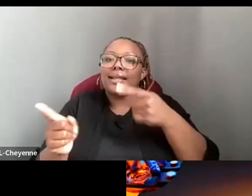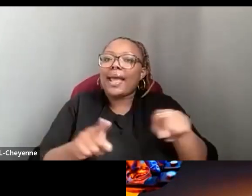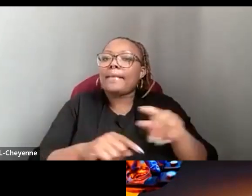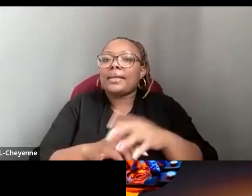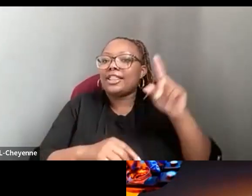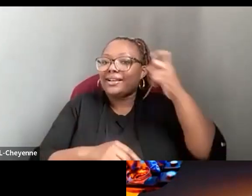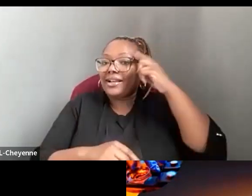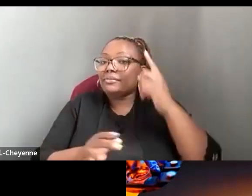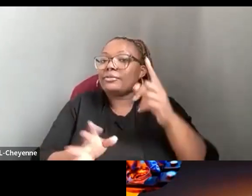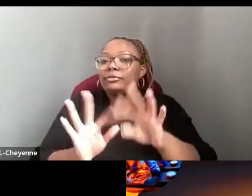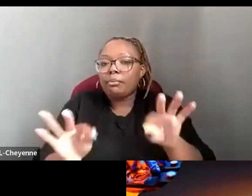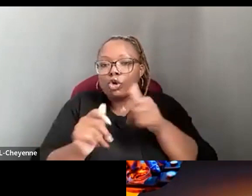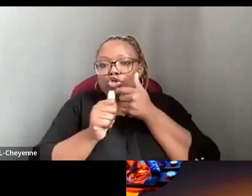So just keep that in mind.